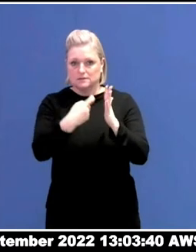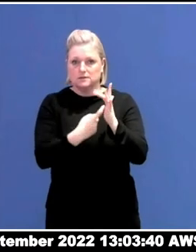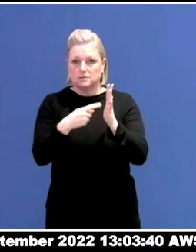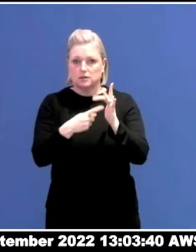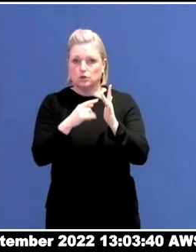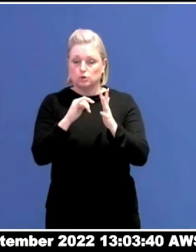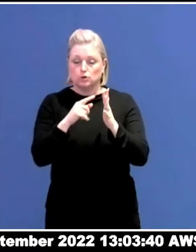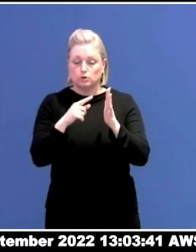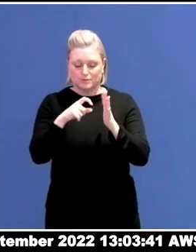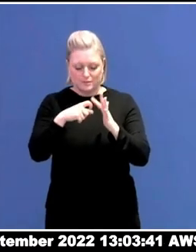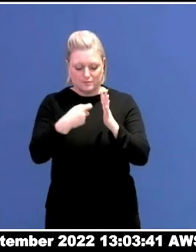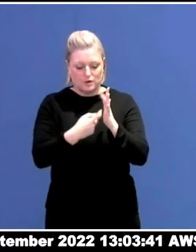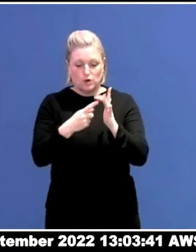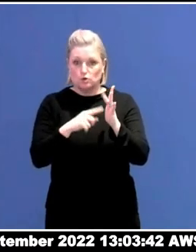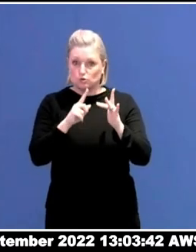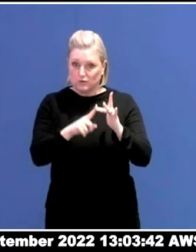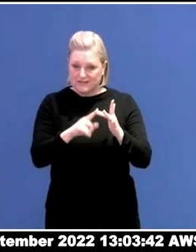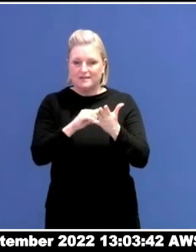She has made a statement dated 9 September 2022.